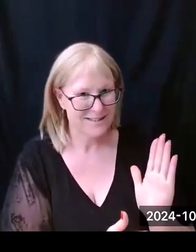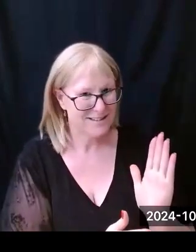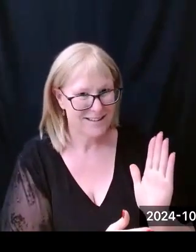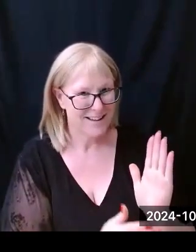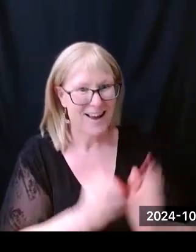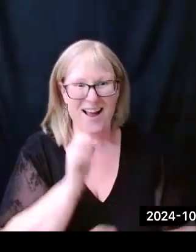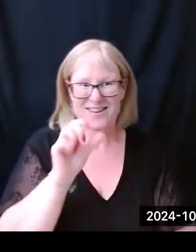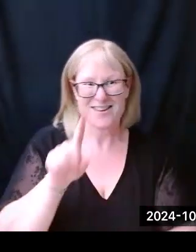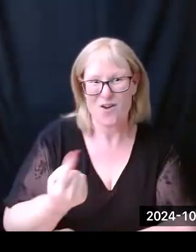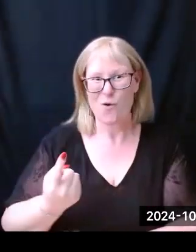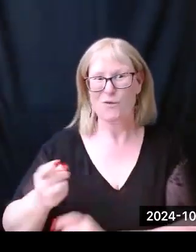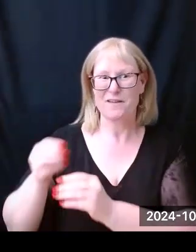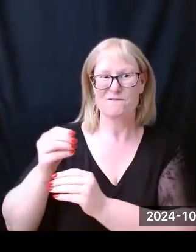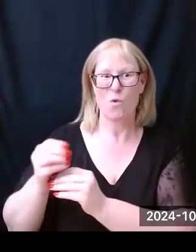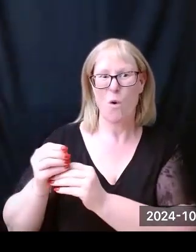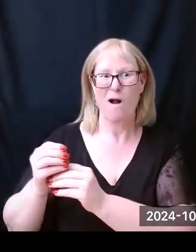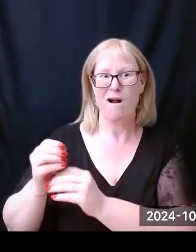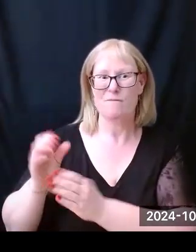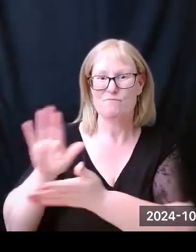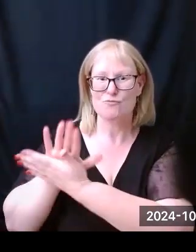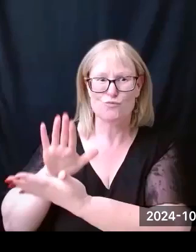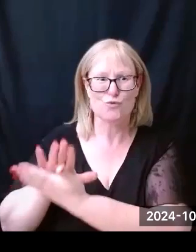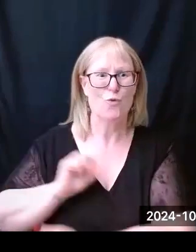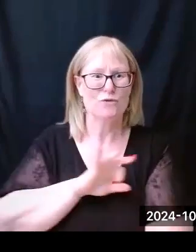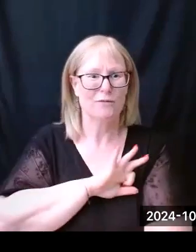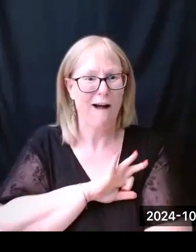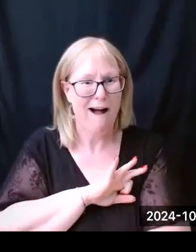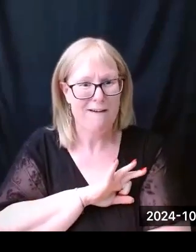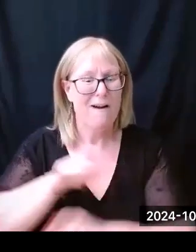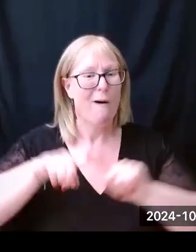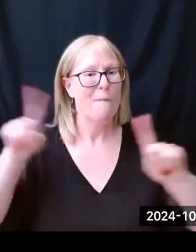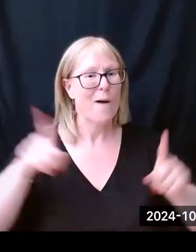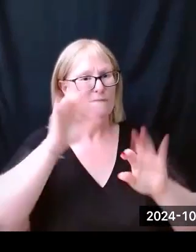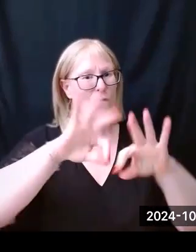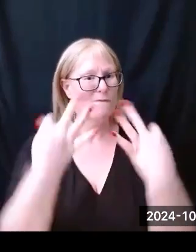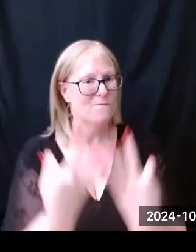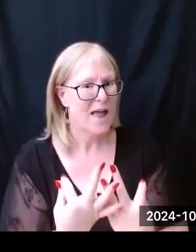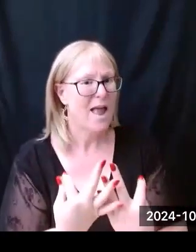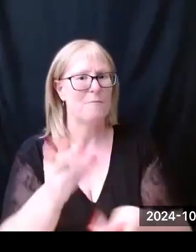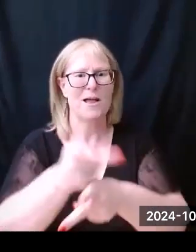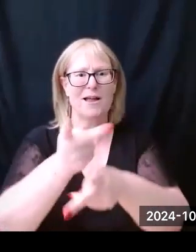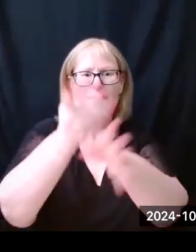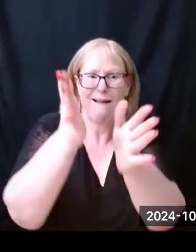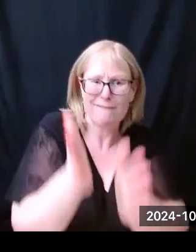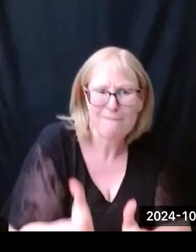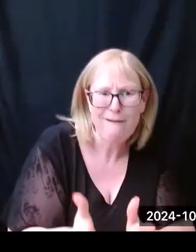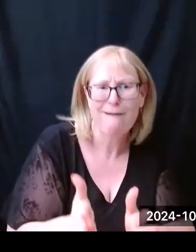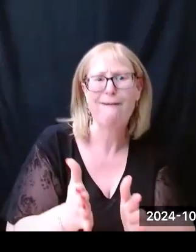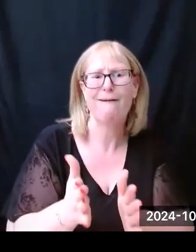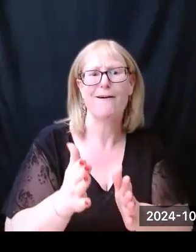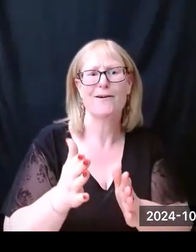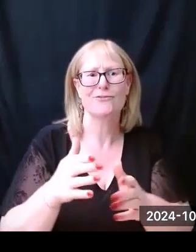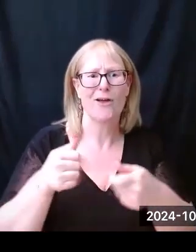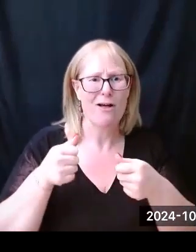school staff, but also opportunities for you, families, caregivers, with other students across the state.